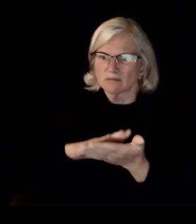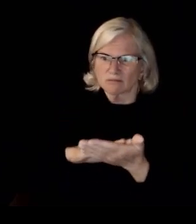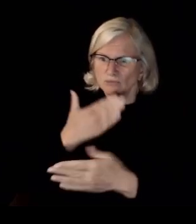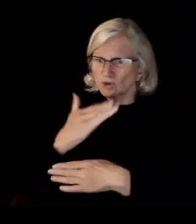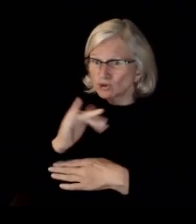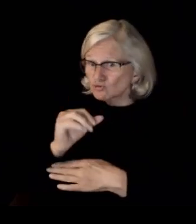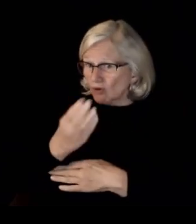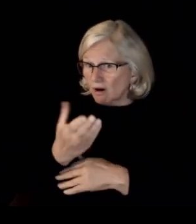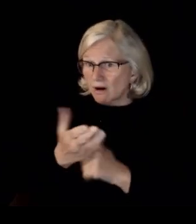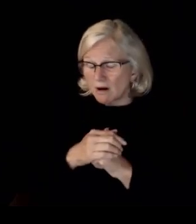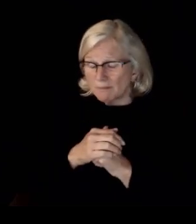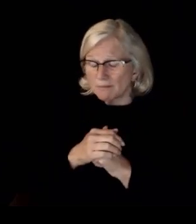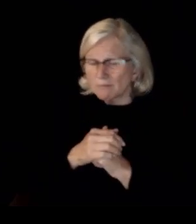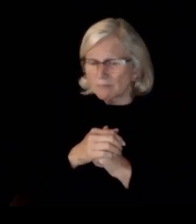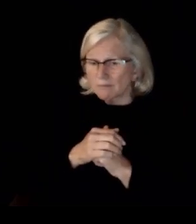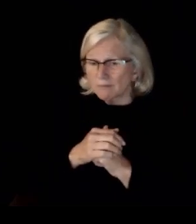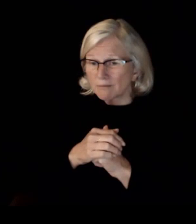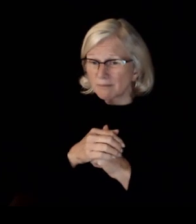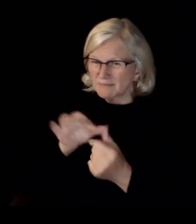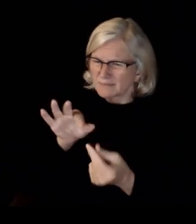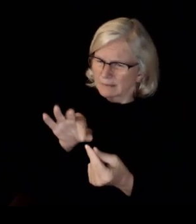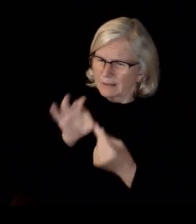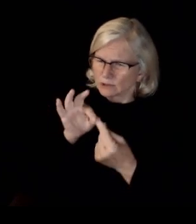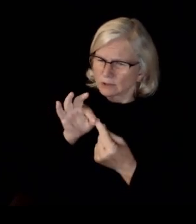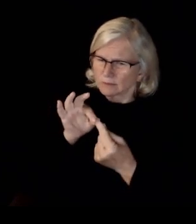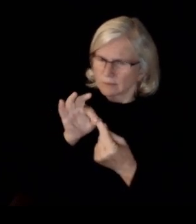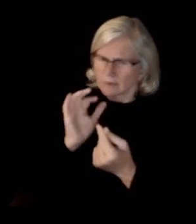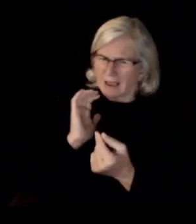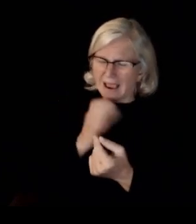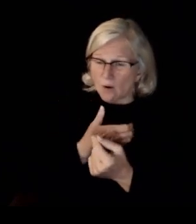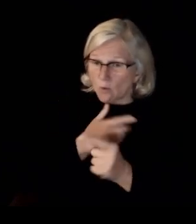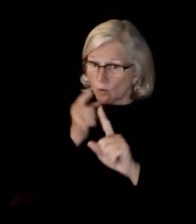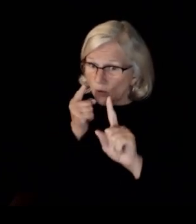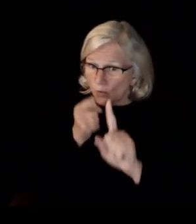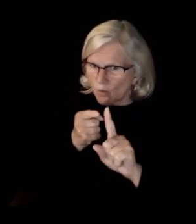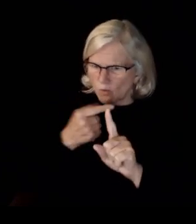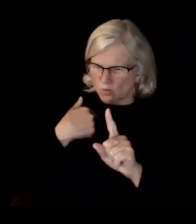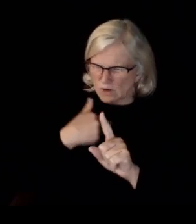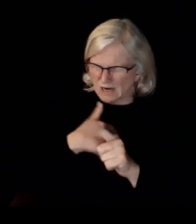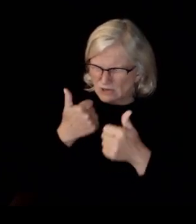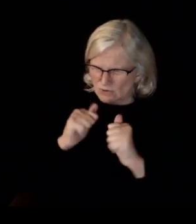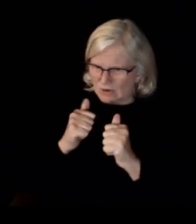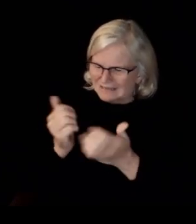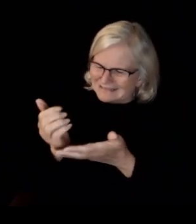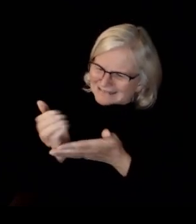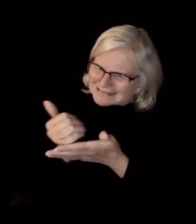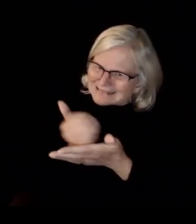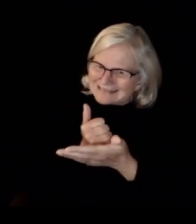trying to collect and are collecting you know as much data and analyzing it in great depth